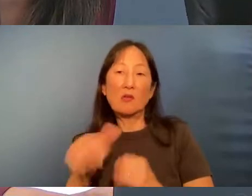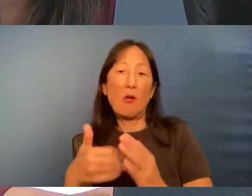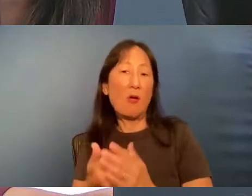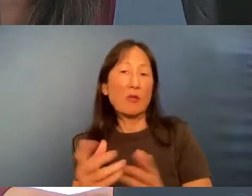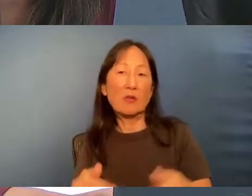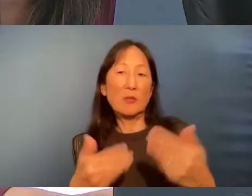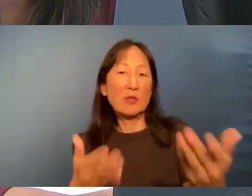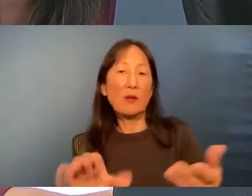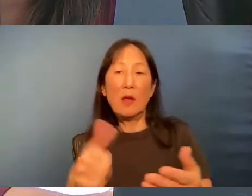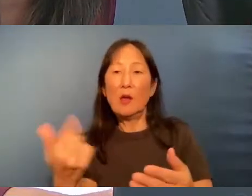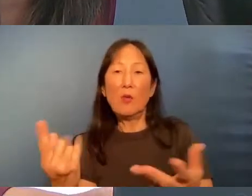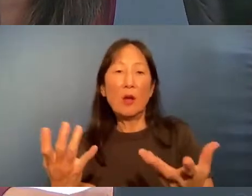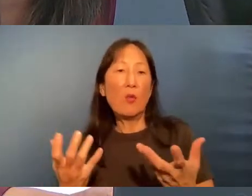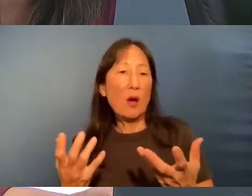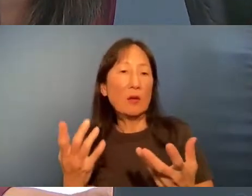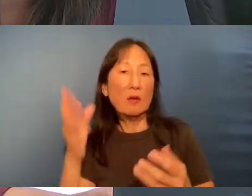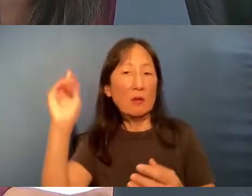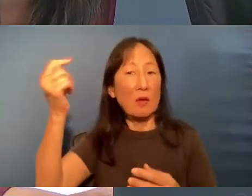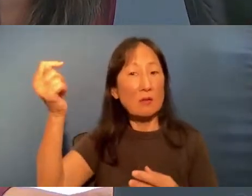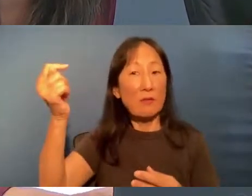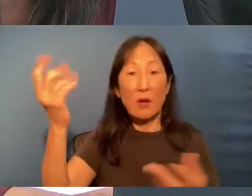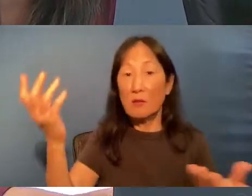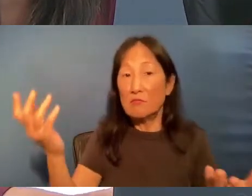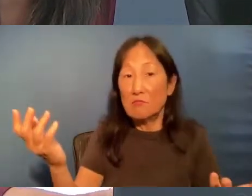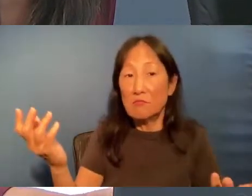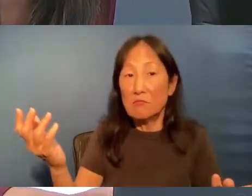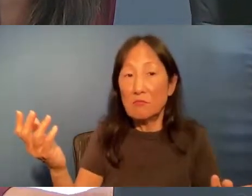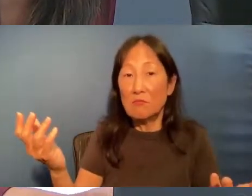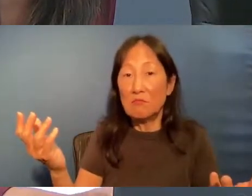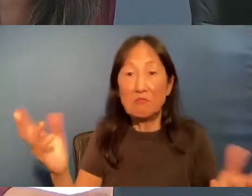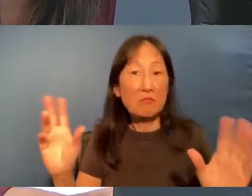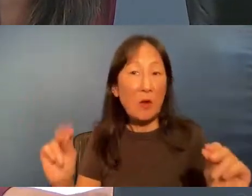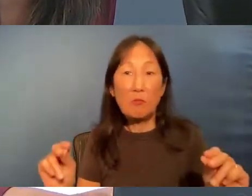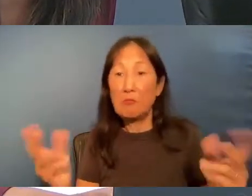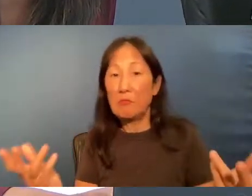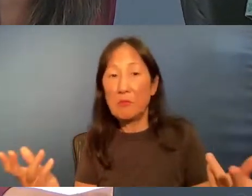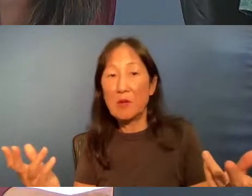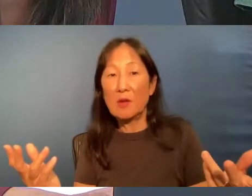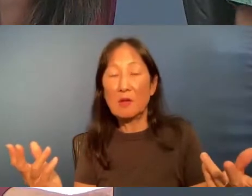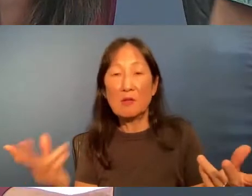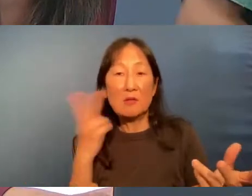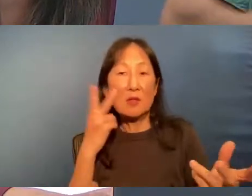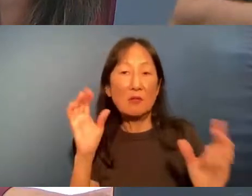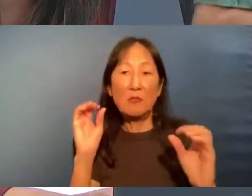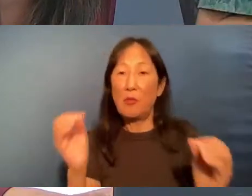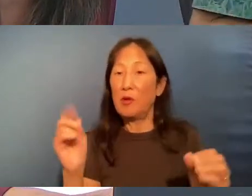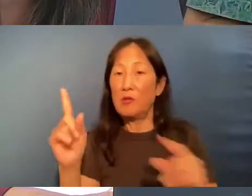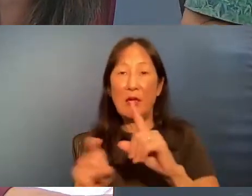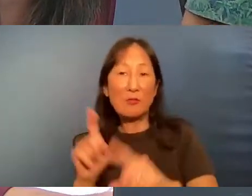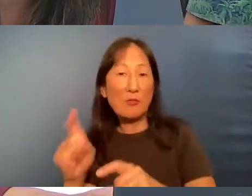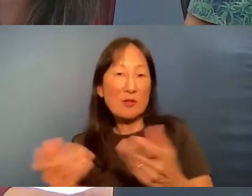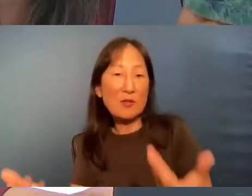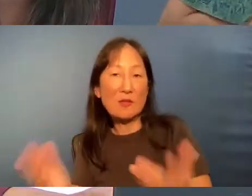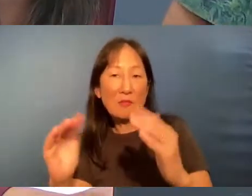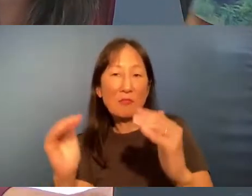Is there anyone else wishing to testify? Alright, if not, seeing if there's no one to ask questions of. Why don't we move on to the next measure?